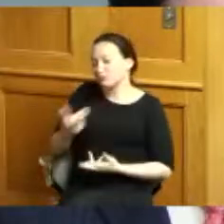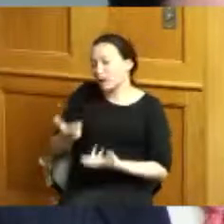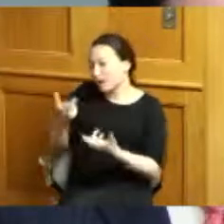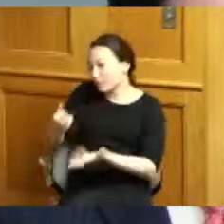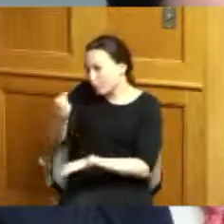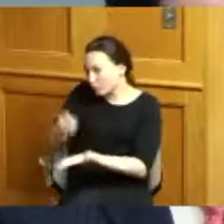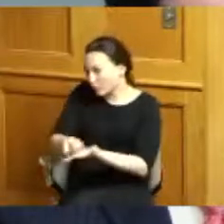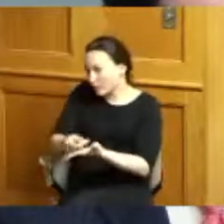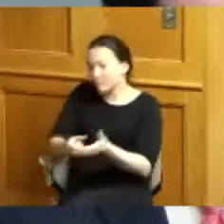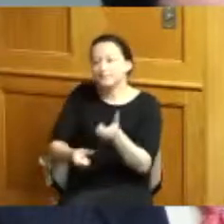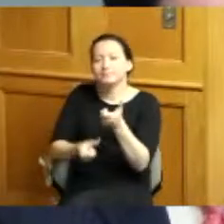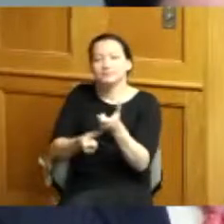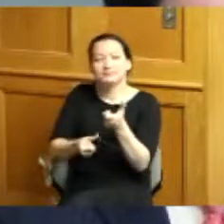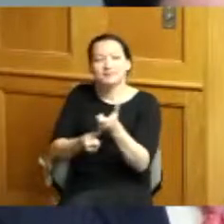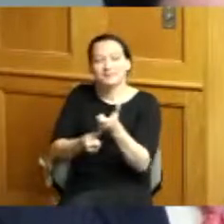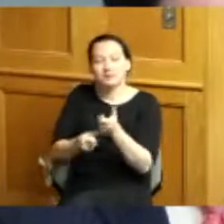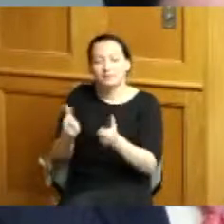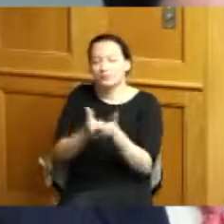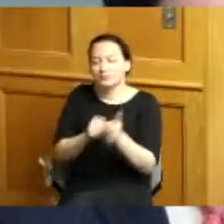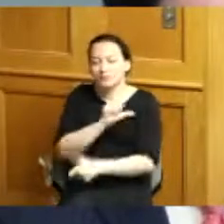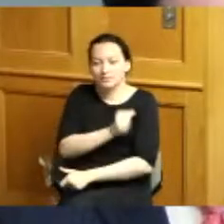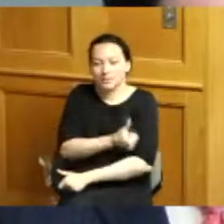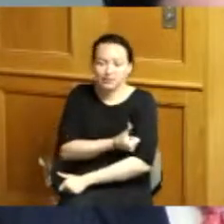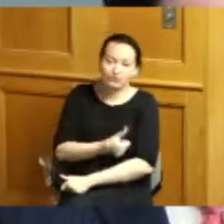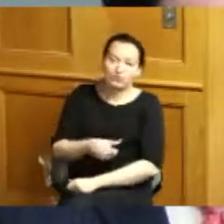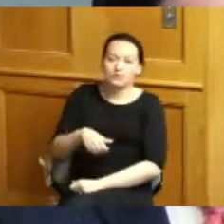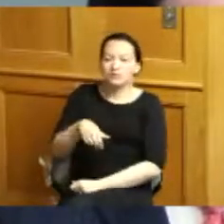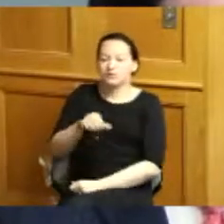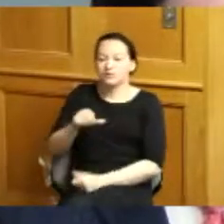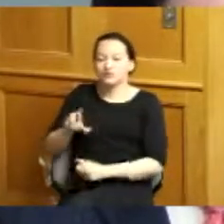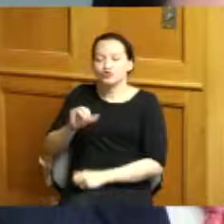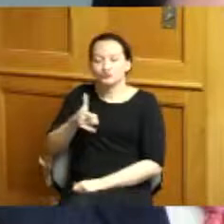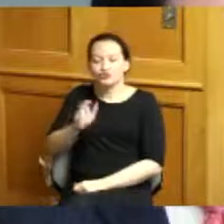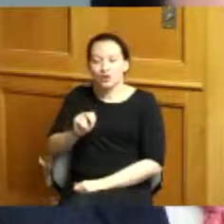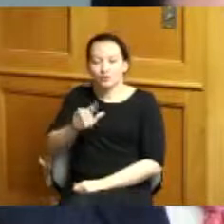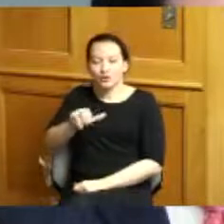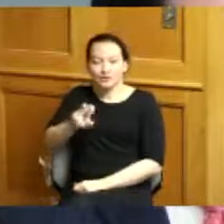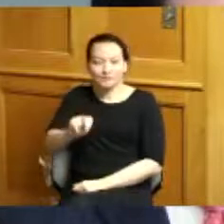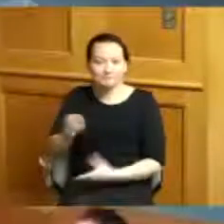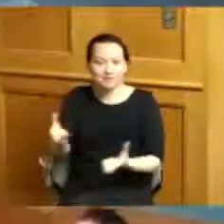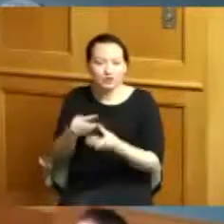Assistant Administrator John Bruggen is in the room if there are any specific questions okay do